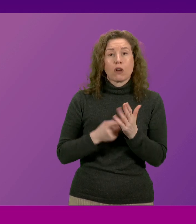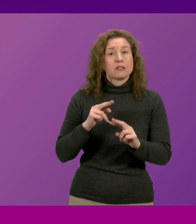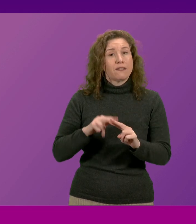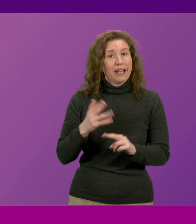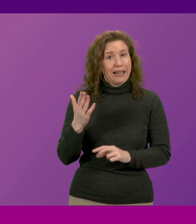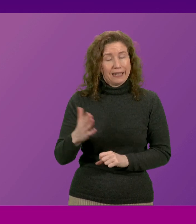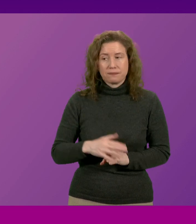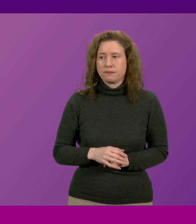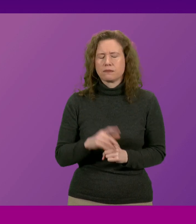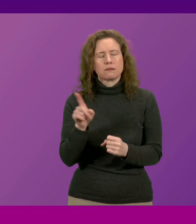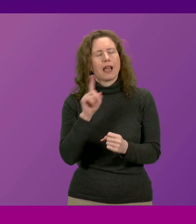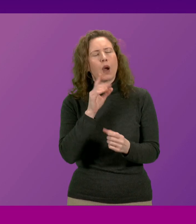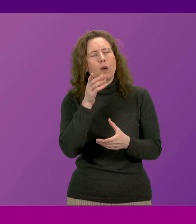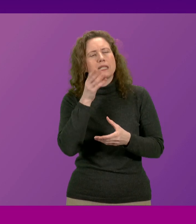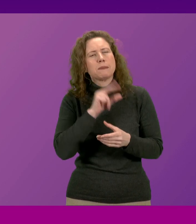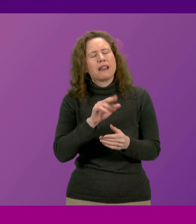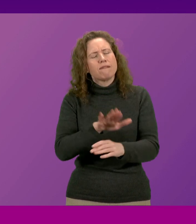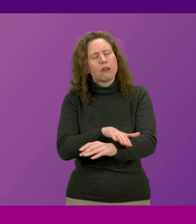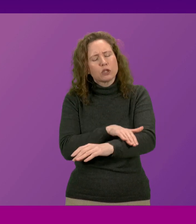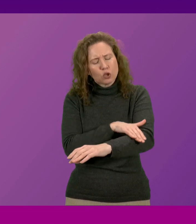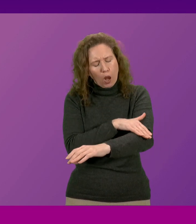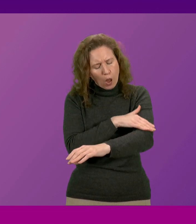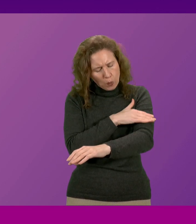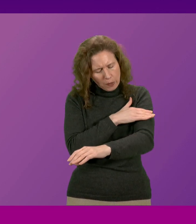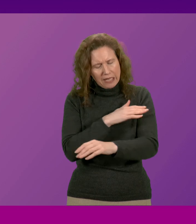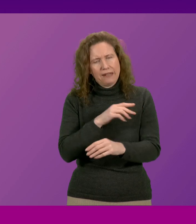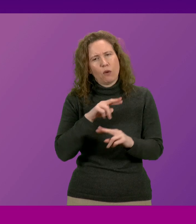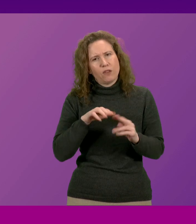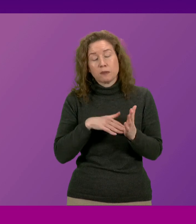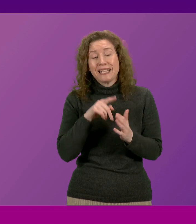I will say this very slowly for the First Minister. He and his Government